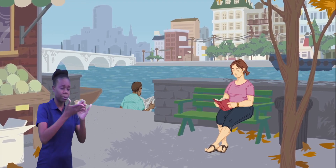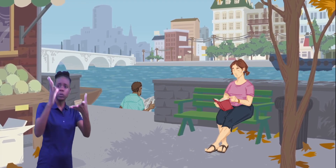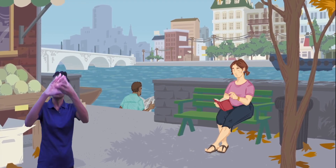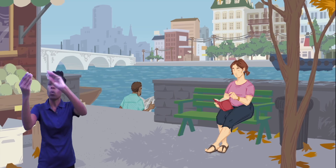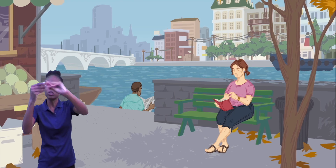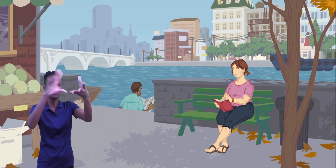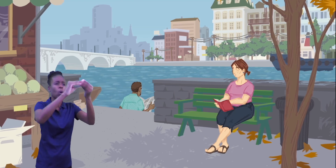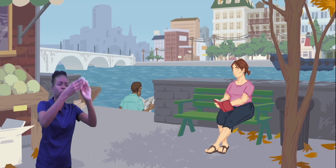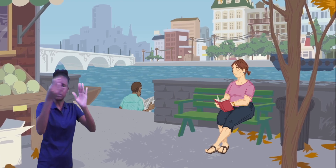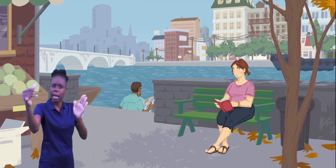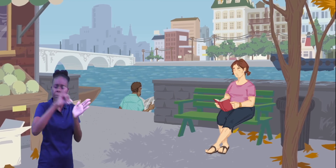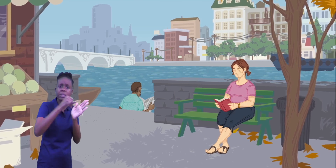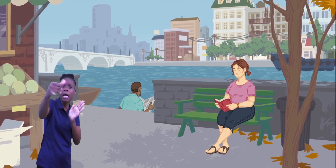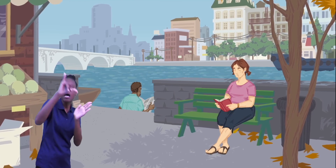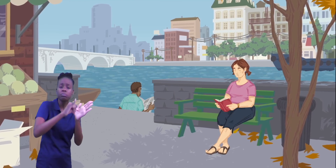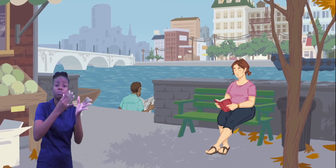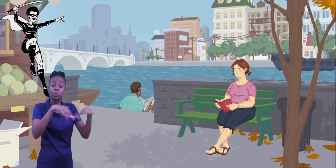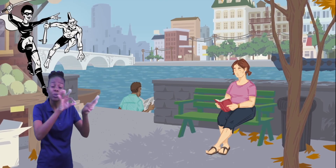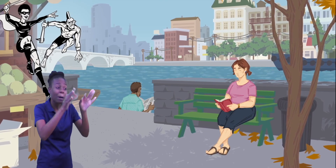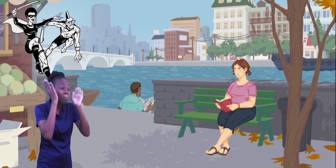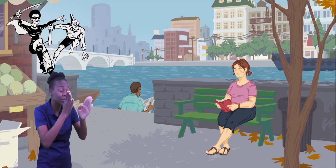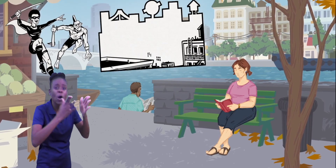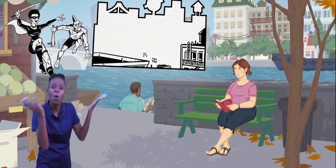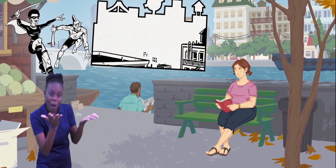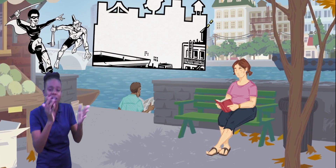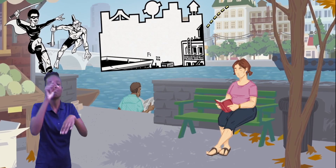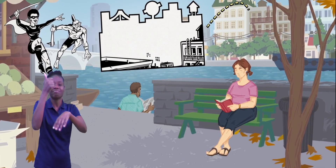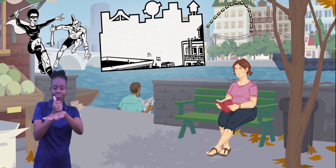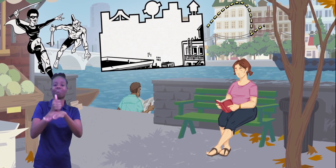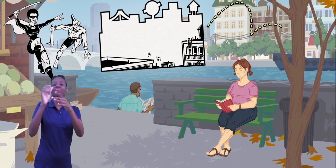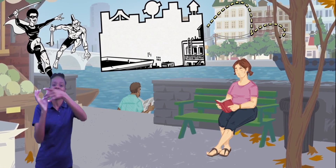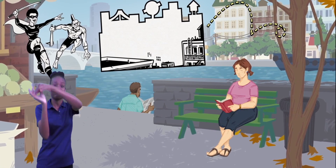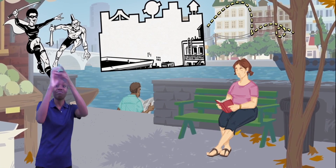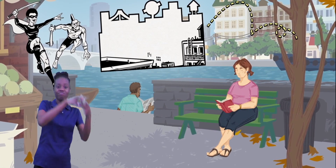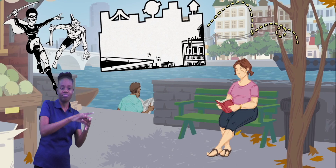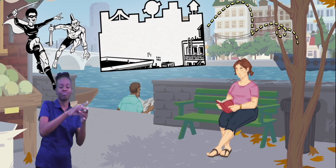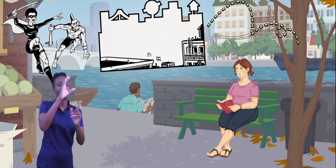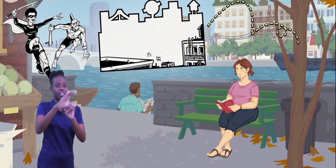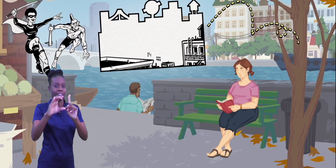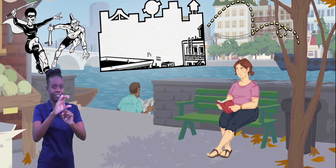in the Bible are like any other story. You’ve got to pay attention to the characters, the setting, and the plot.